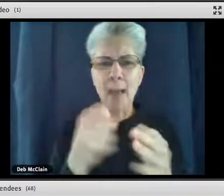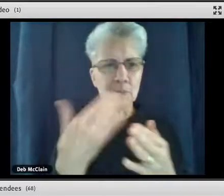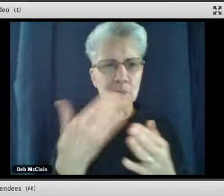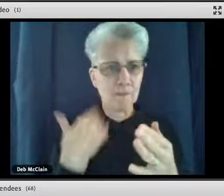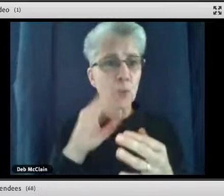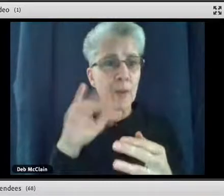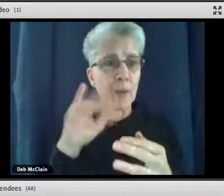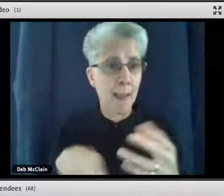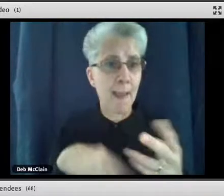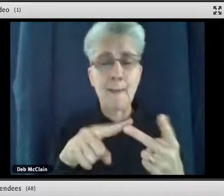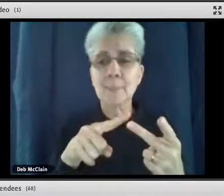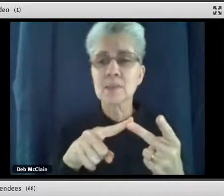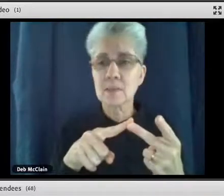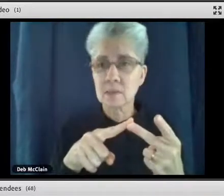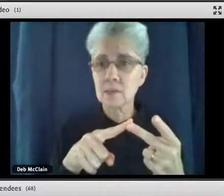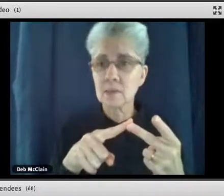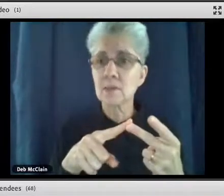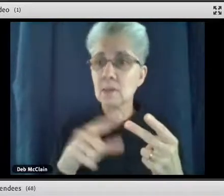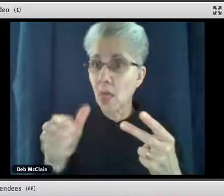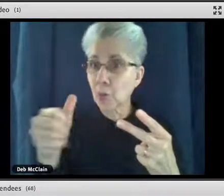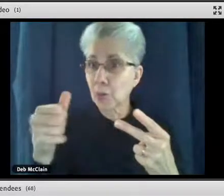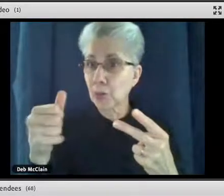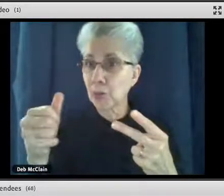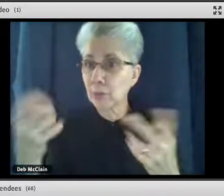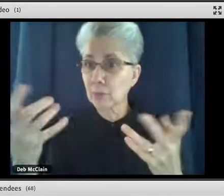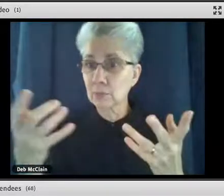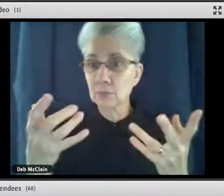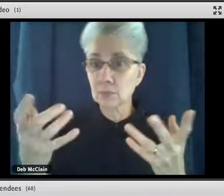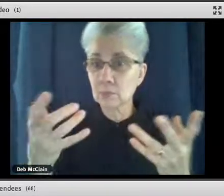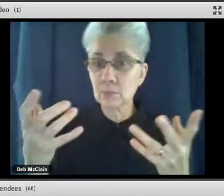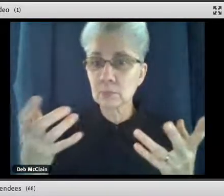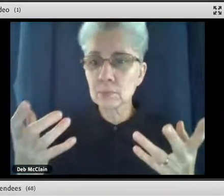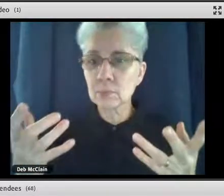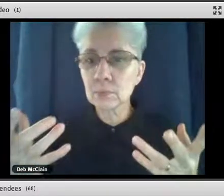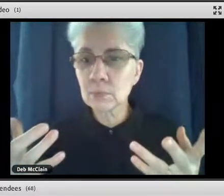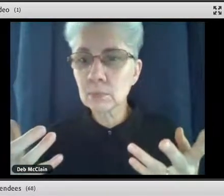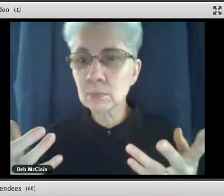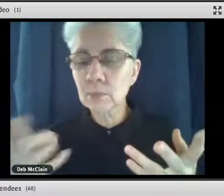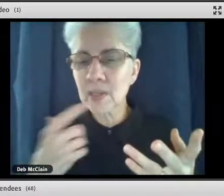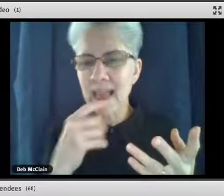Someone mentioned maps before. So we have maps.